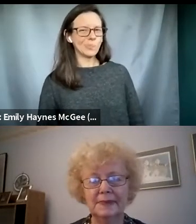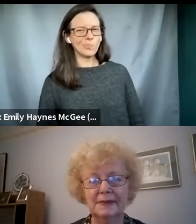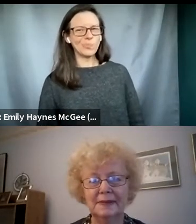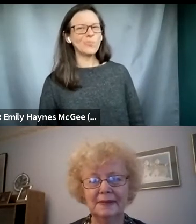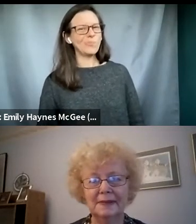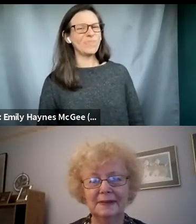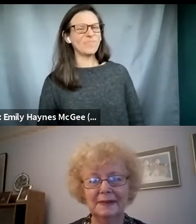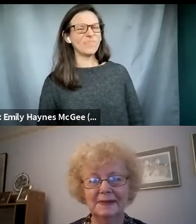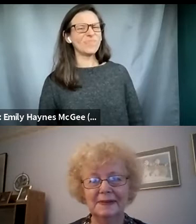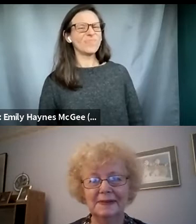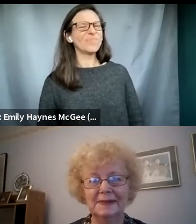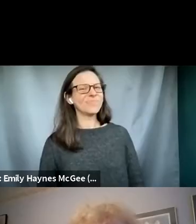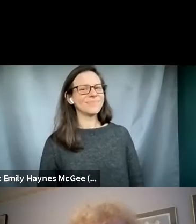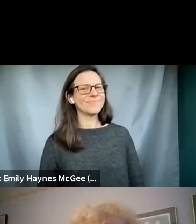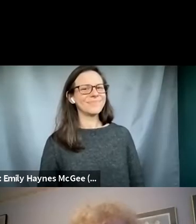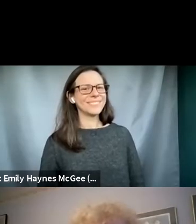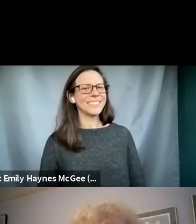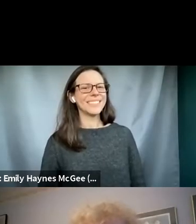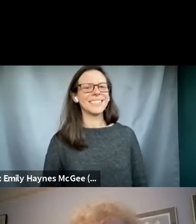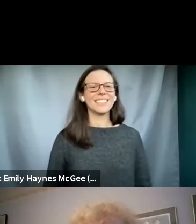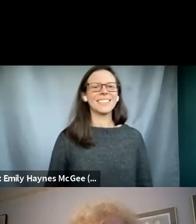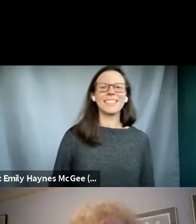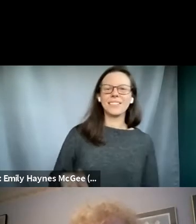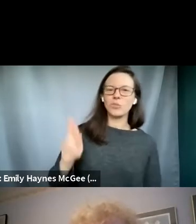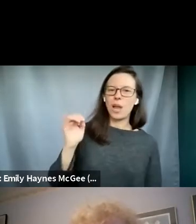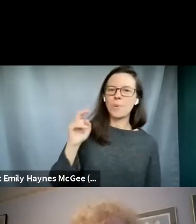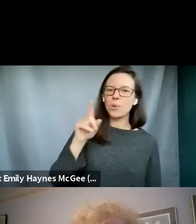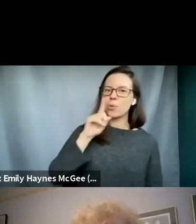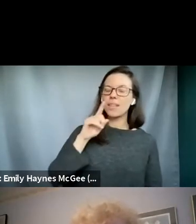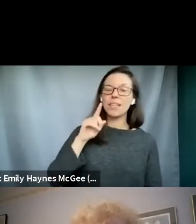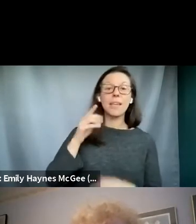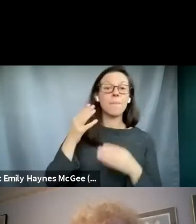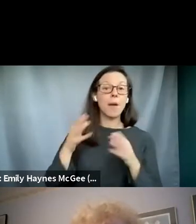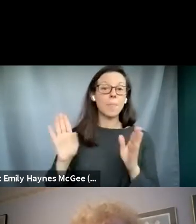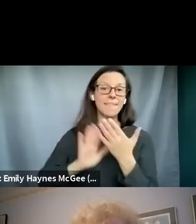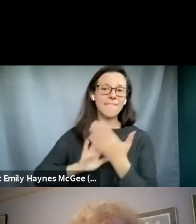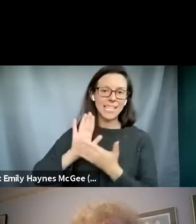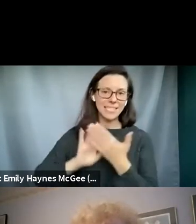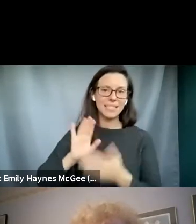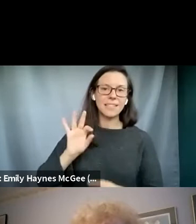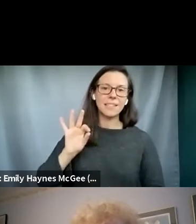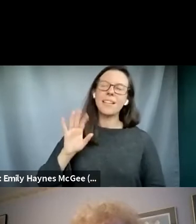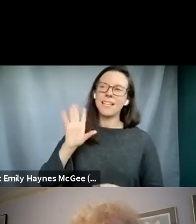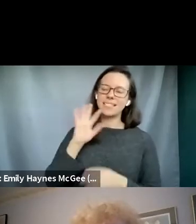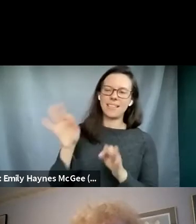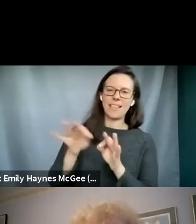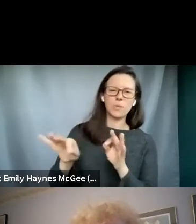I think the public facing is the language we've been given, public facing and to me,